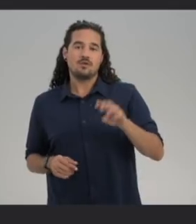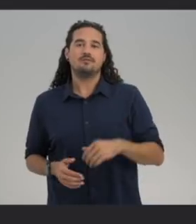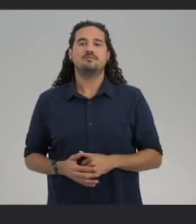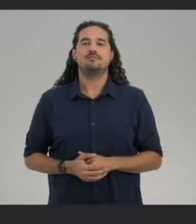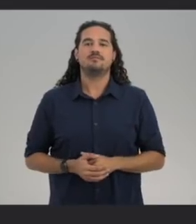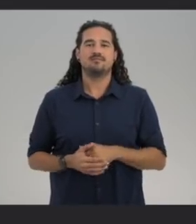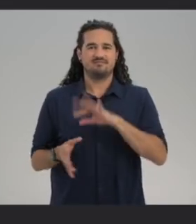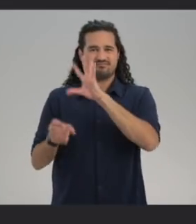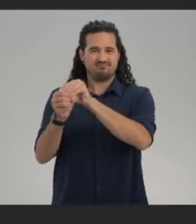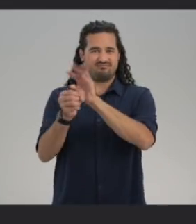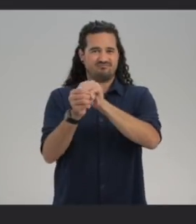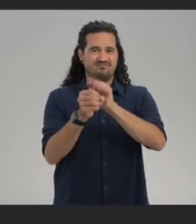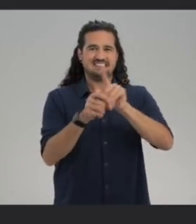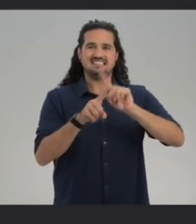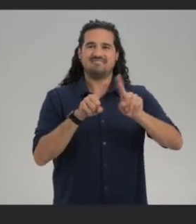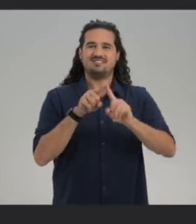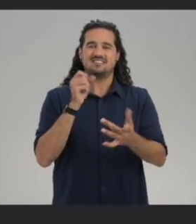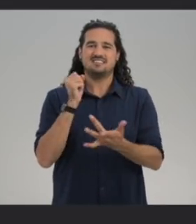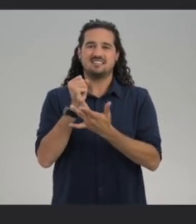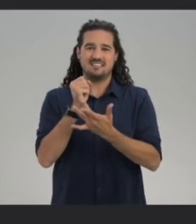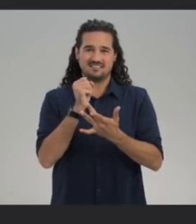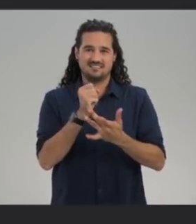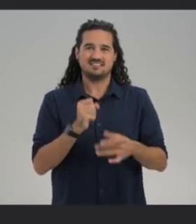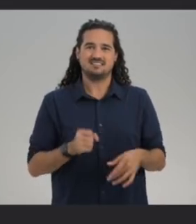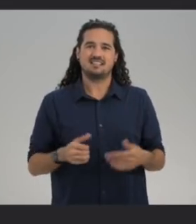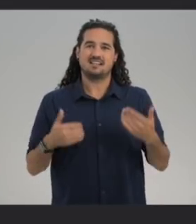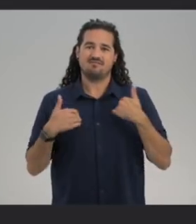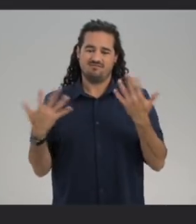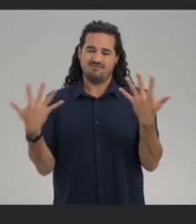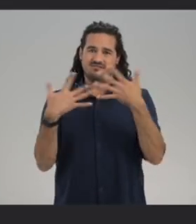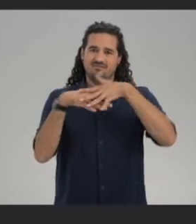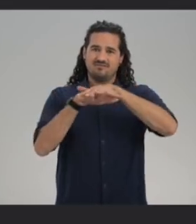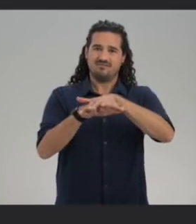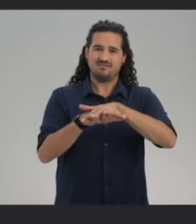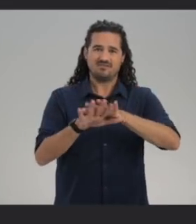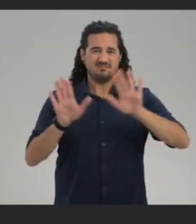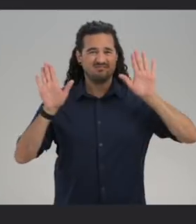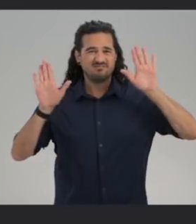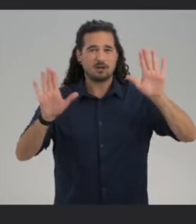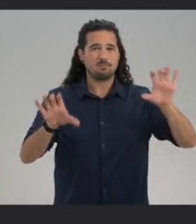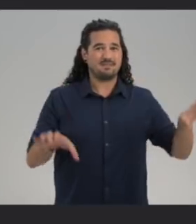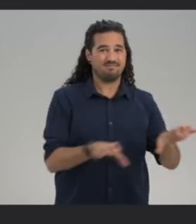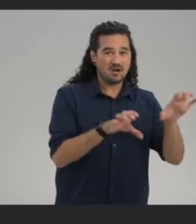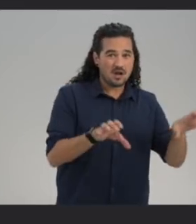With its unique combination of remarkable performance, powerful features and incredible efficiency,